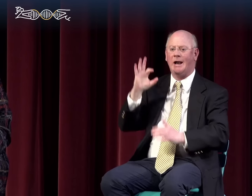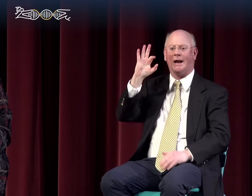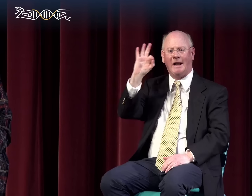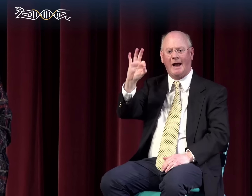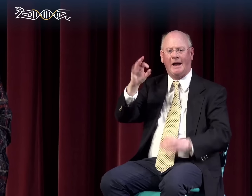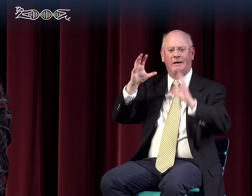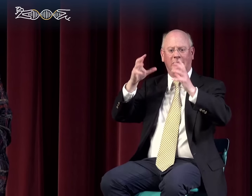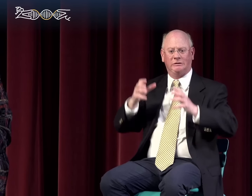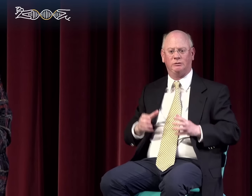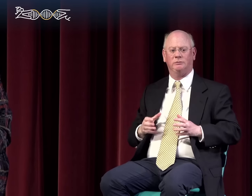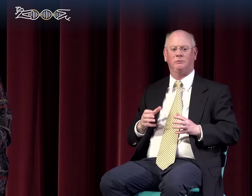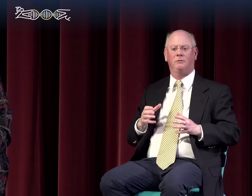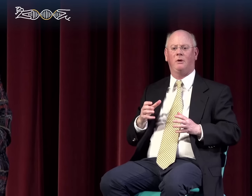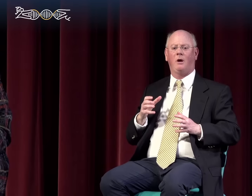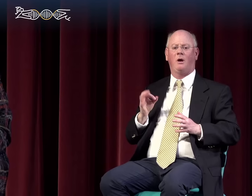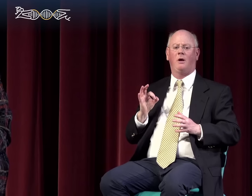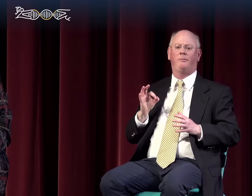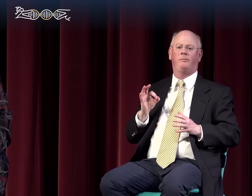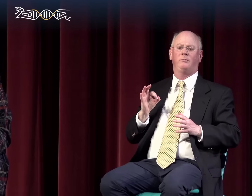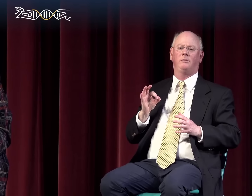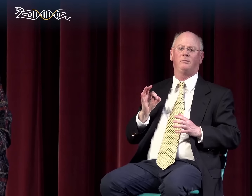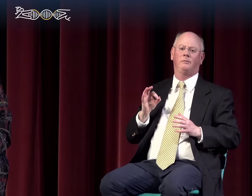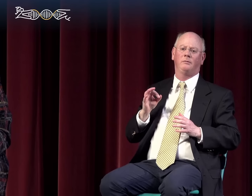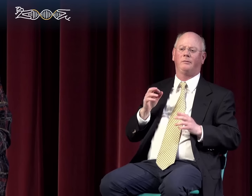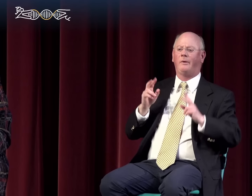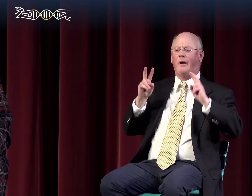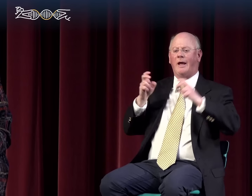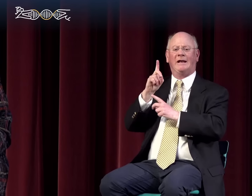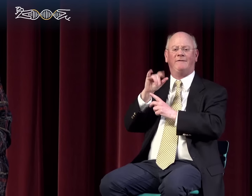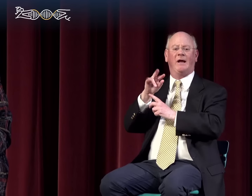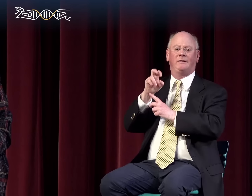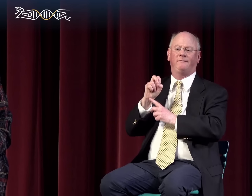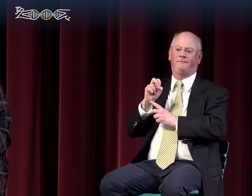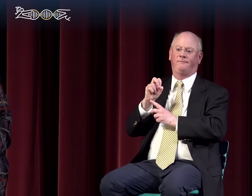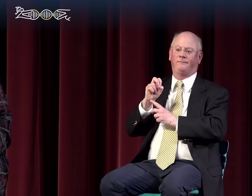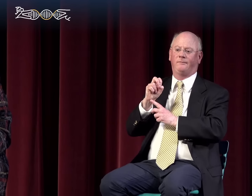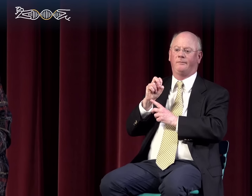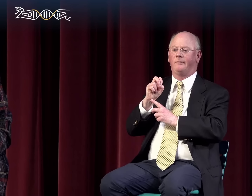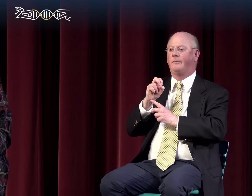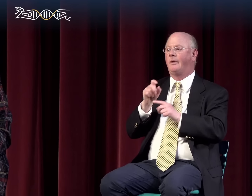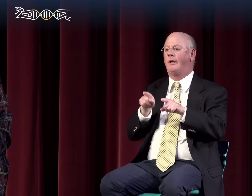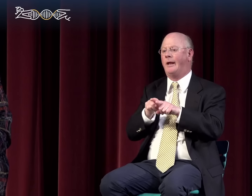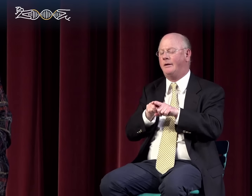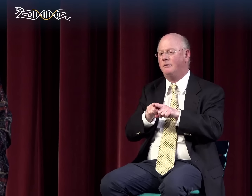Loflin listed nine categories of defectives as he called them, blind